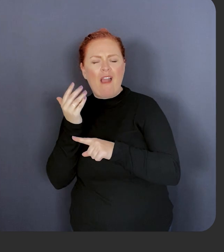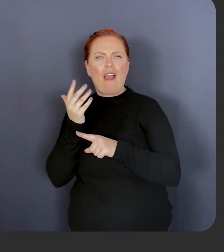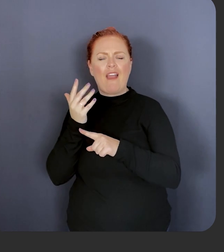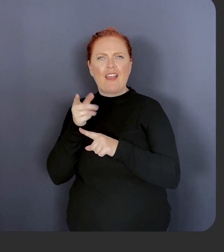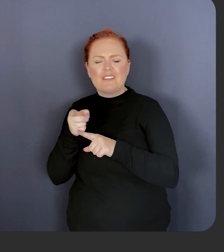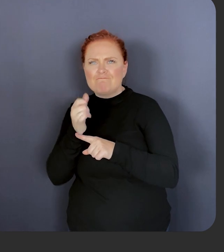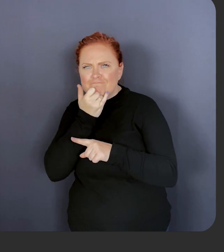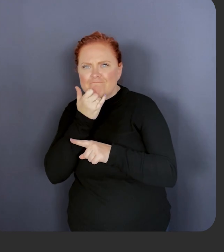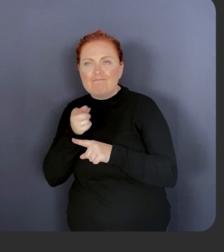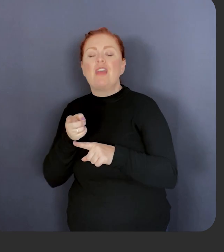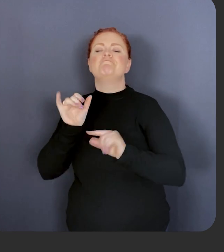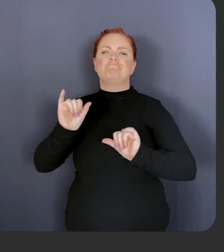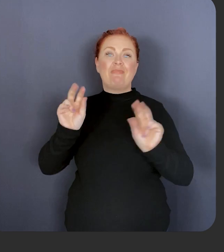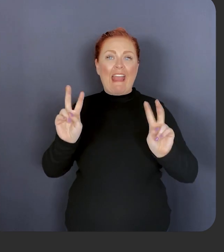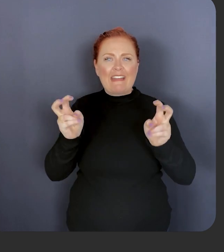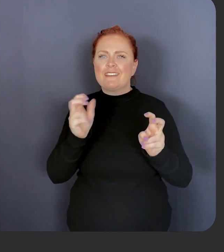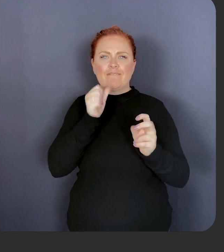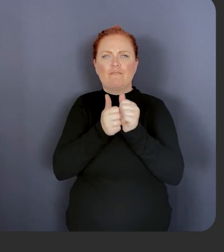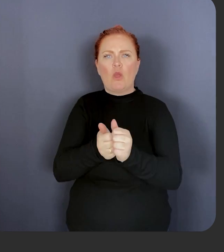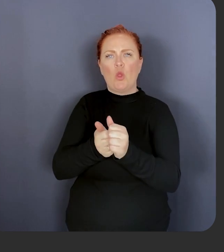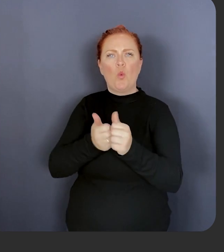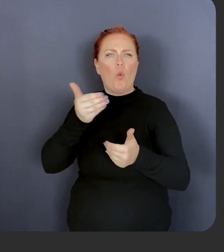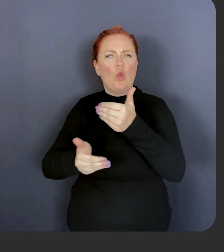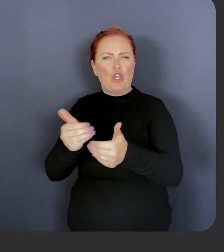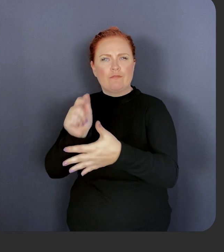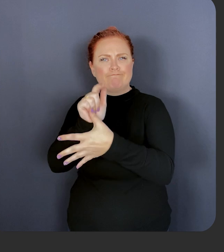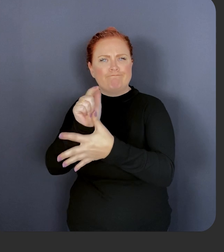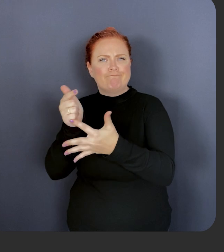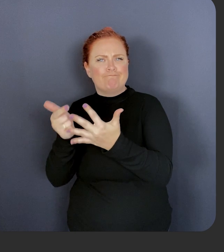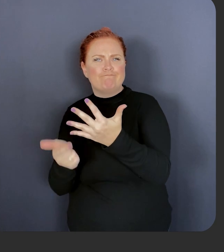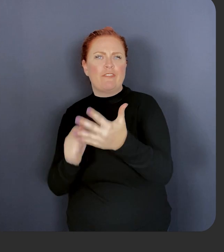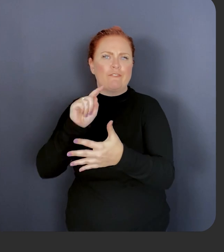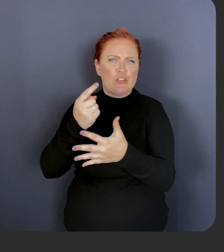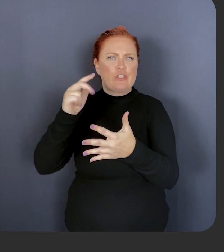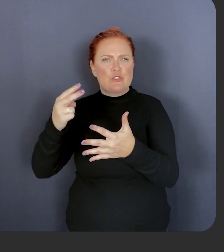that the heading elements are not sequential. And if I actually go to this other tab